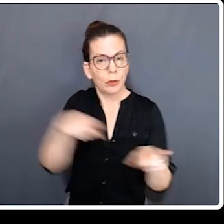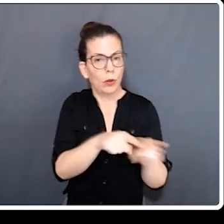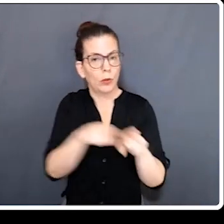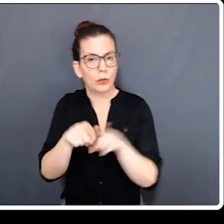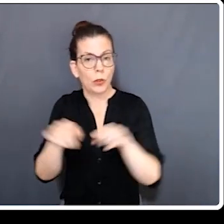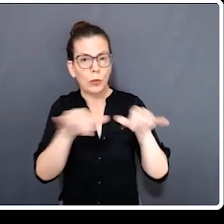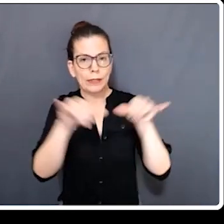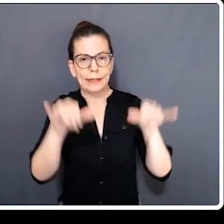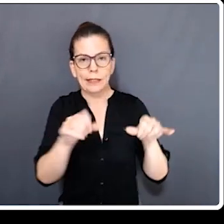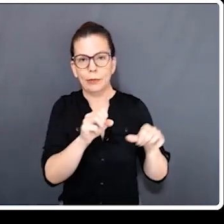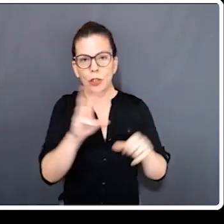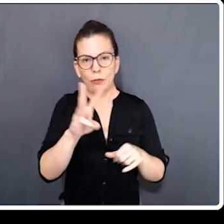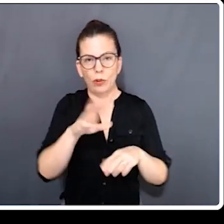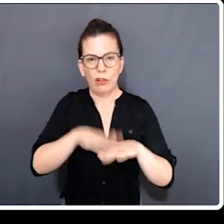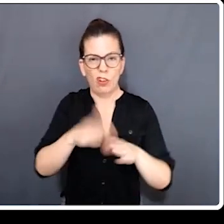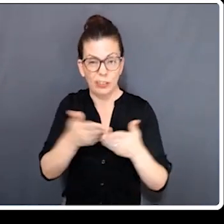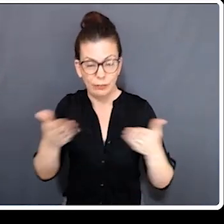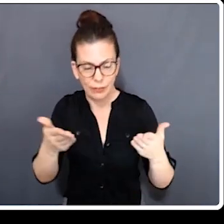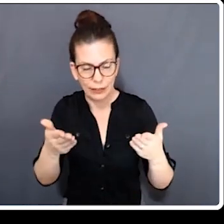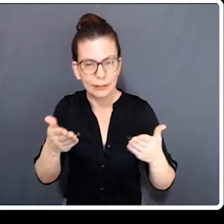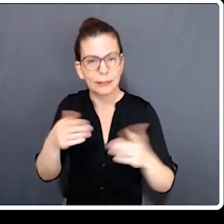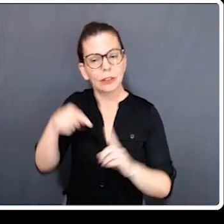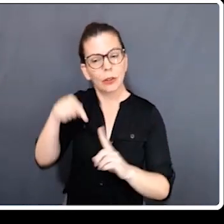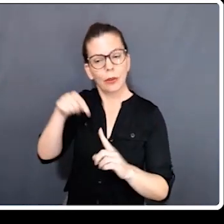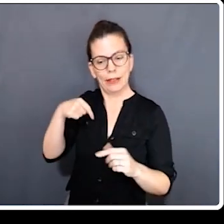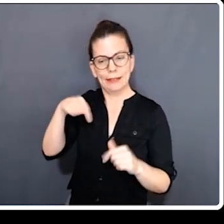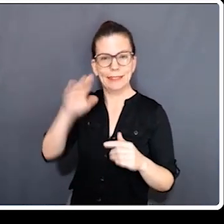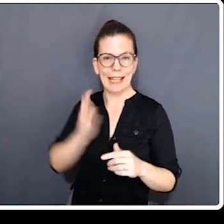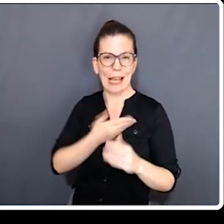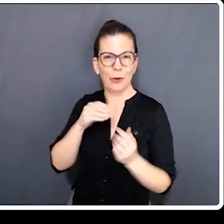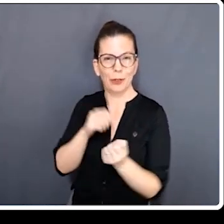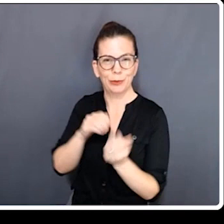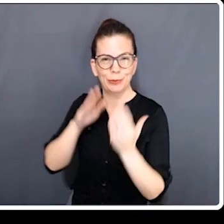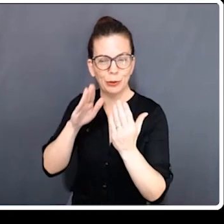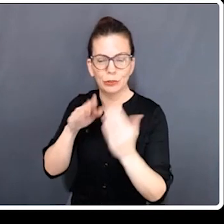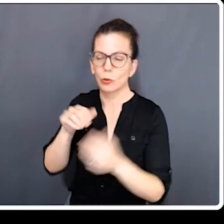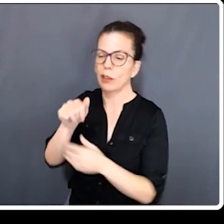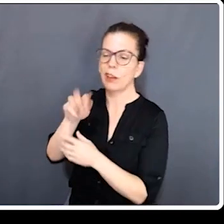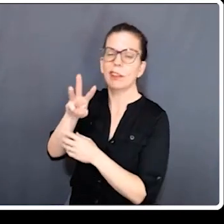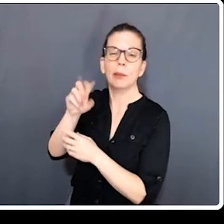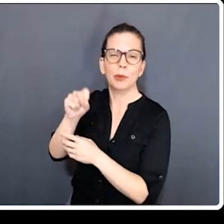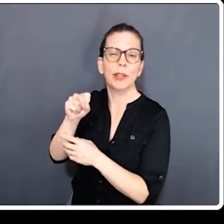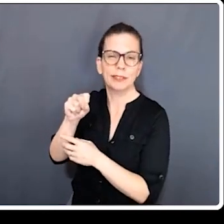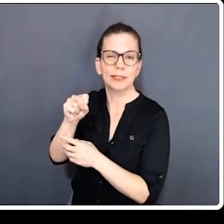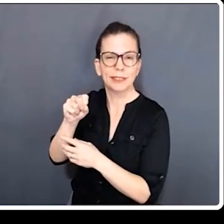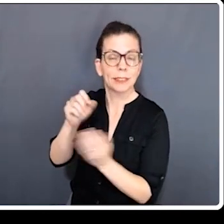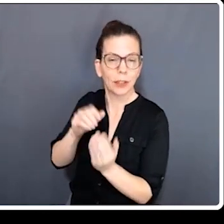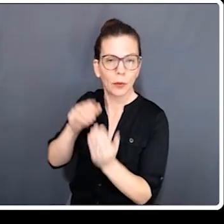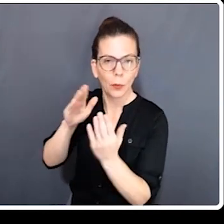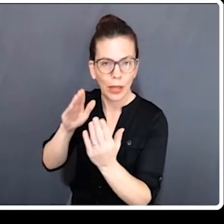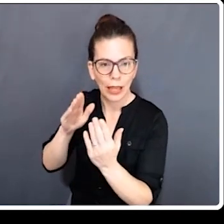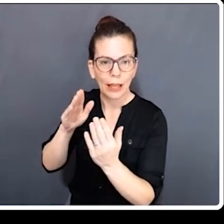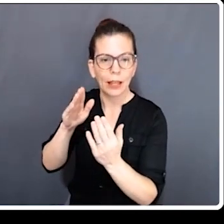as well as system software on the devices. And this is our way or the AWS way of achieving